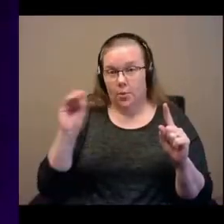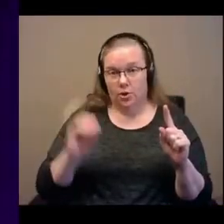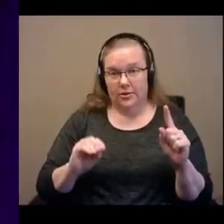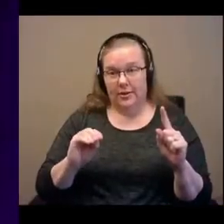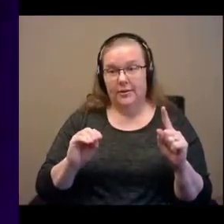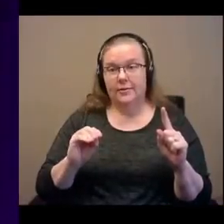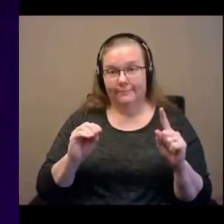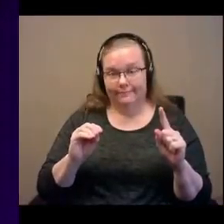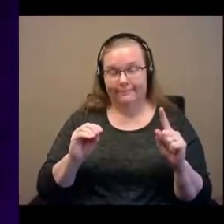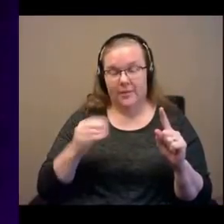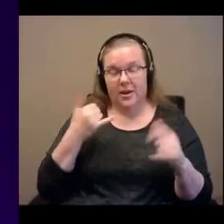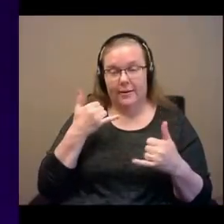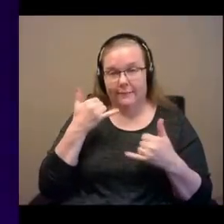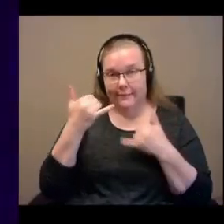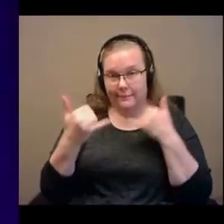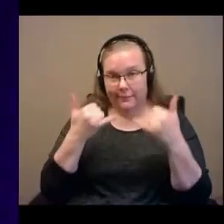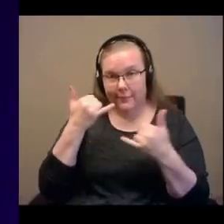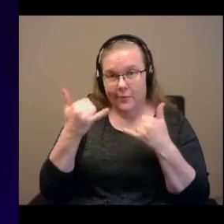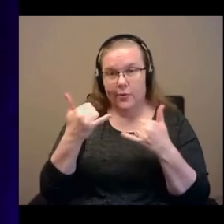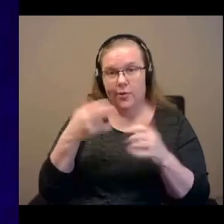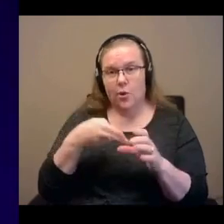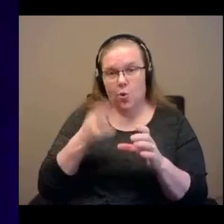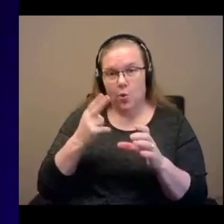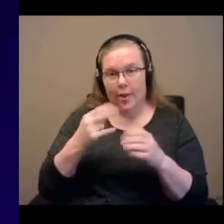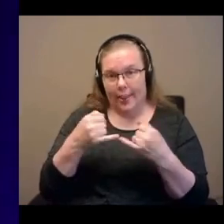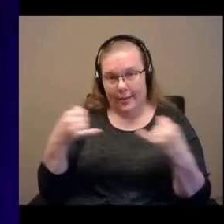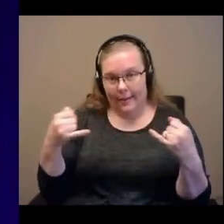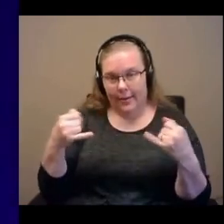Videos of the campaign go viral around the web. But what is more interesting, at least to me,